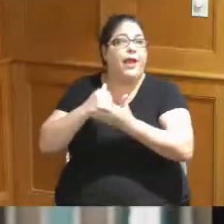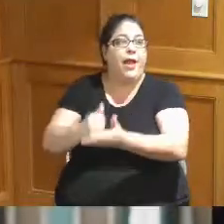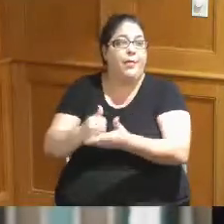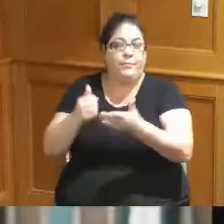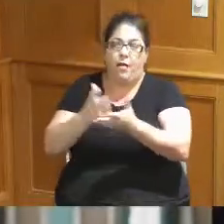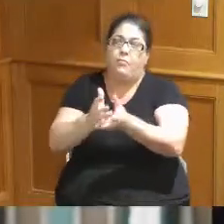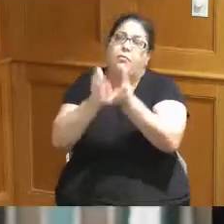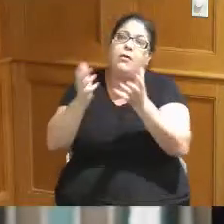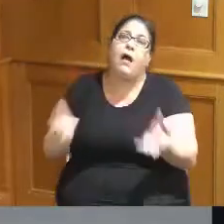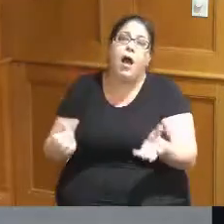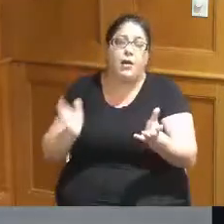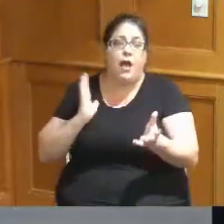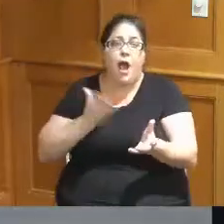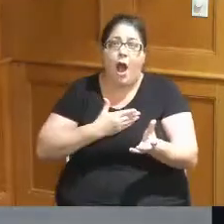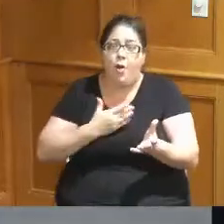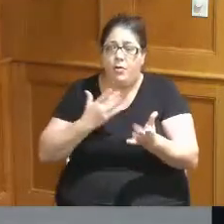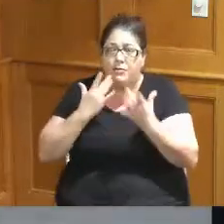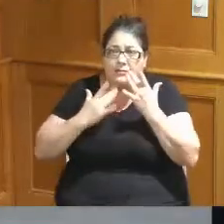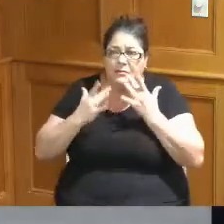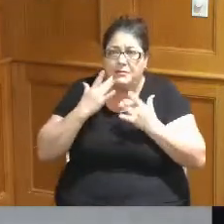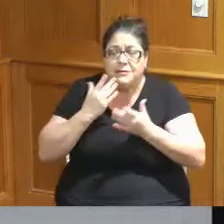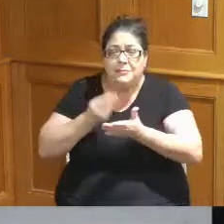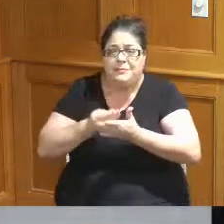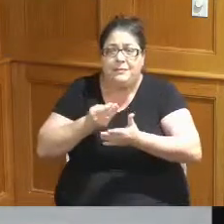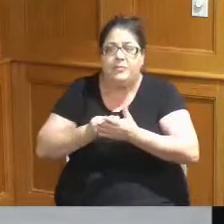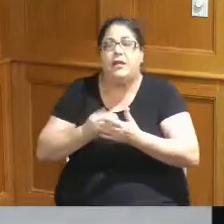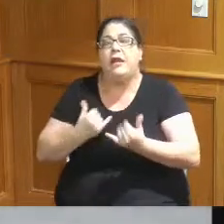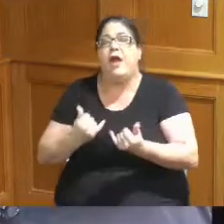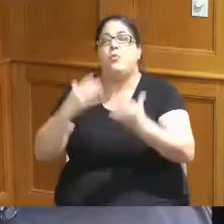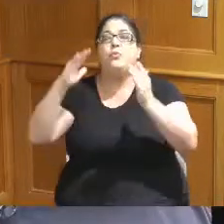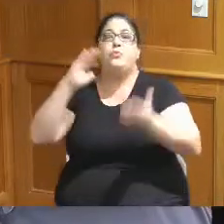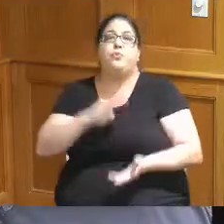it took a burden off our main objective is to get them into college so they can be able